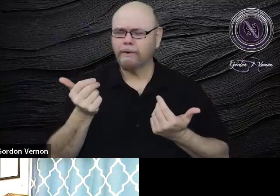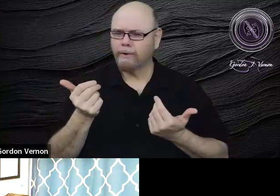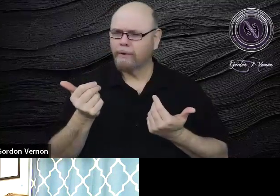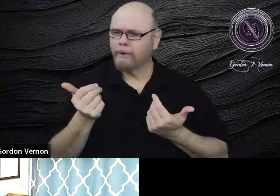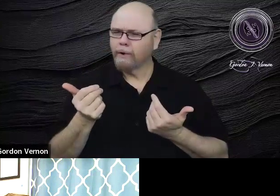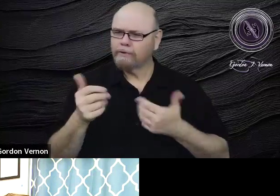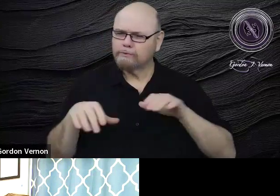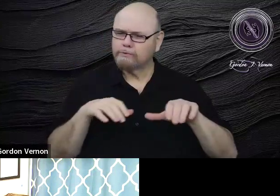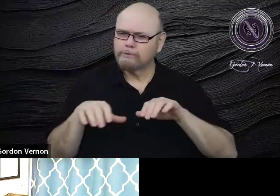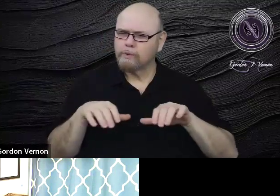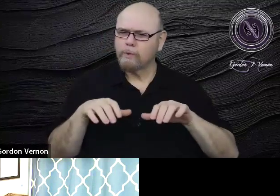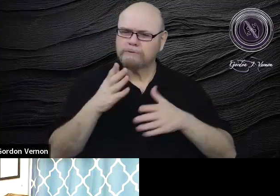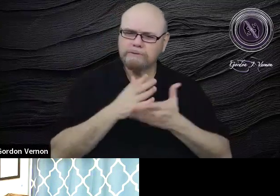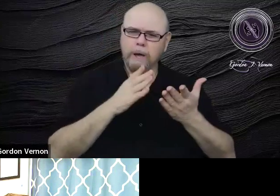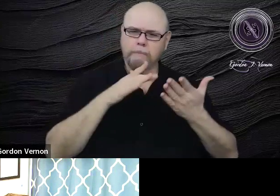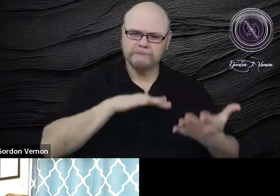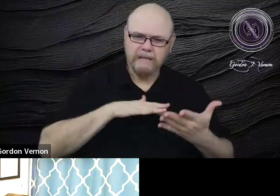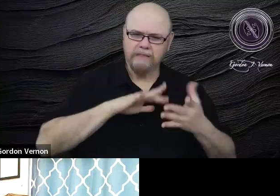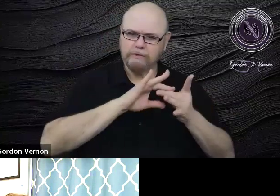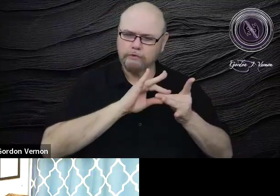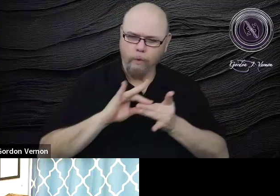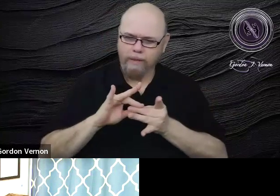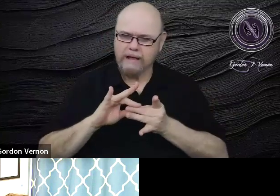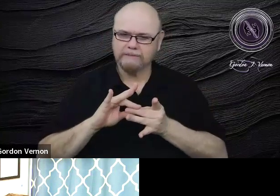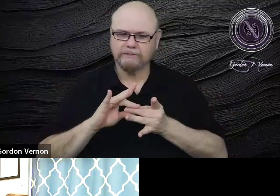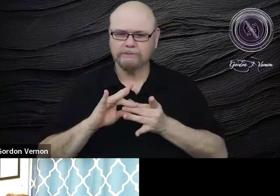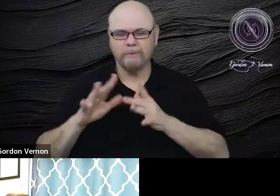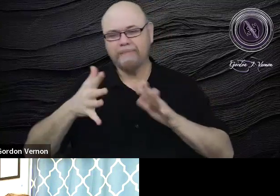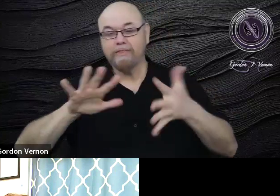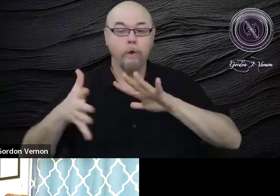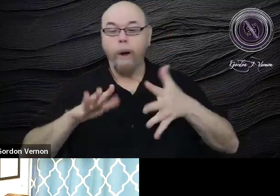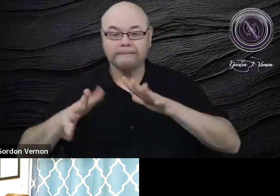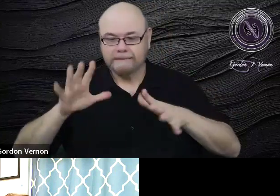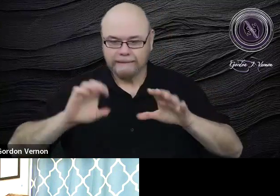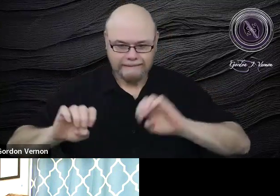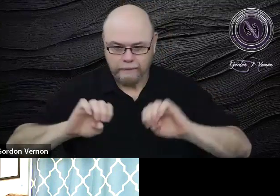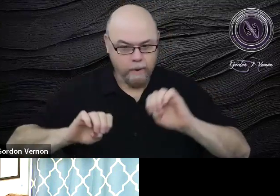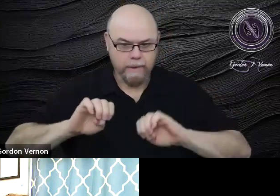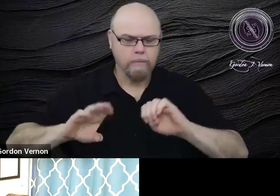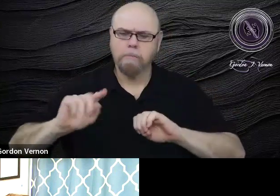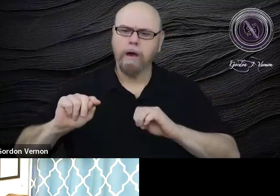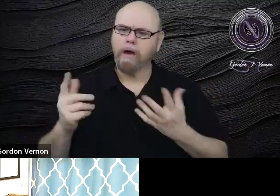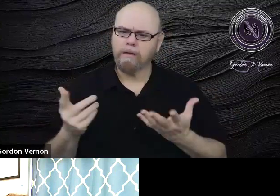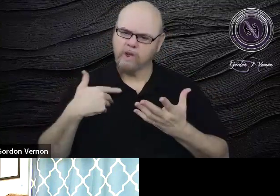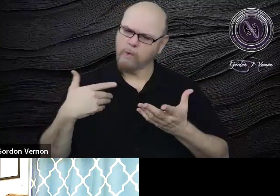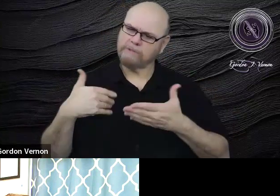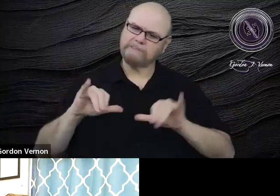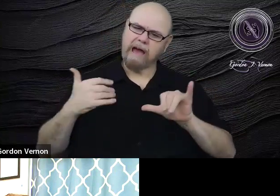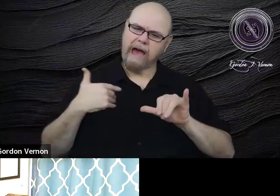in space, for example, azimuth, elevation, or distance?" Yeah, that's a very good question.